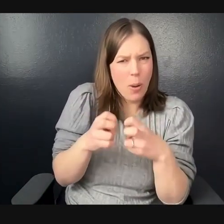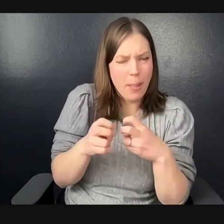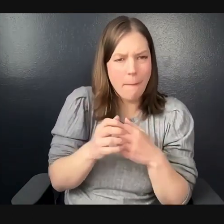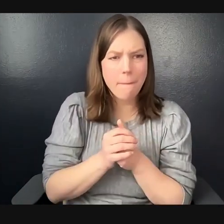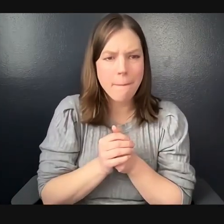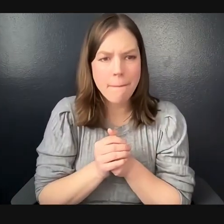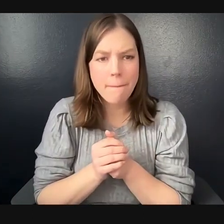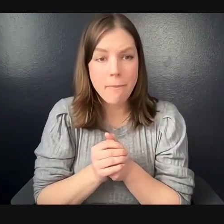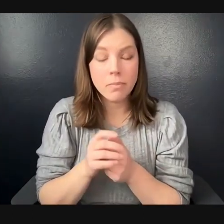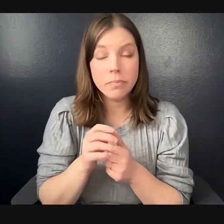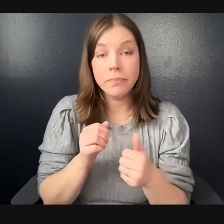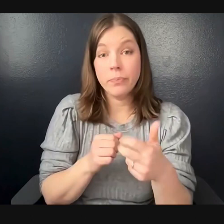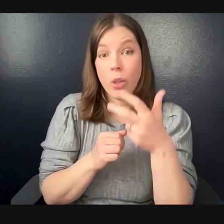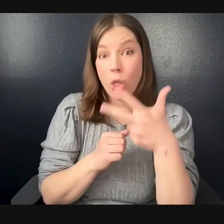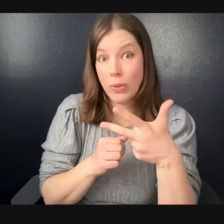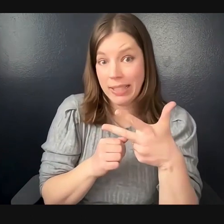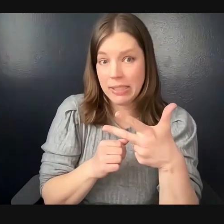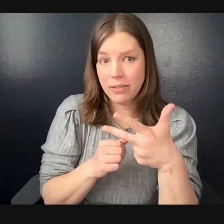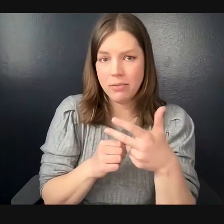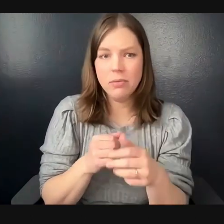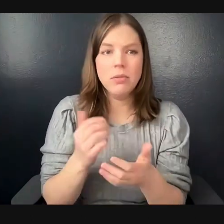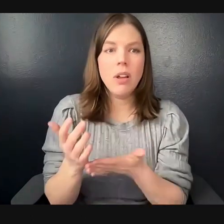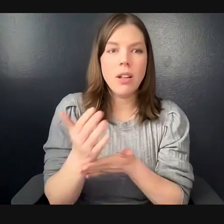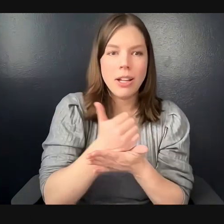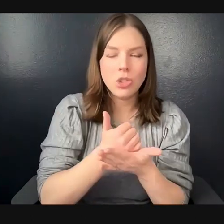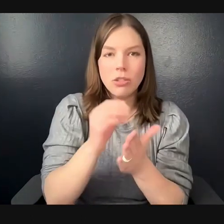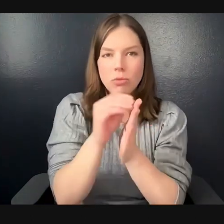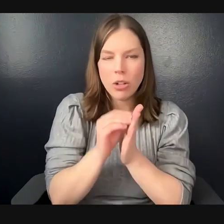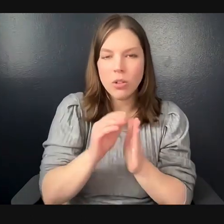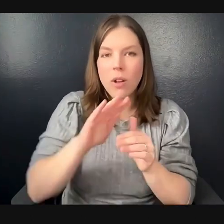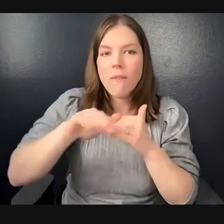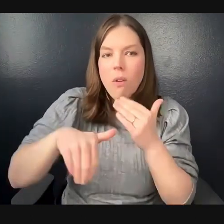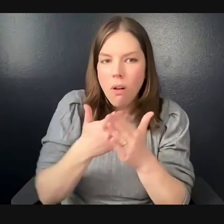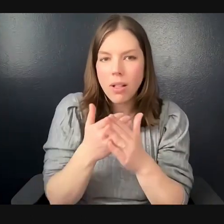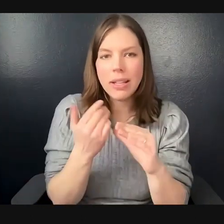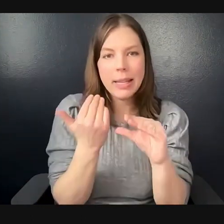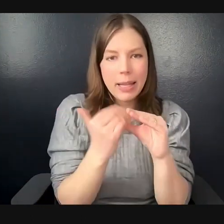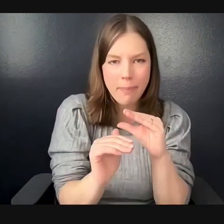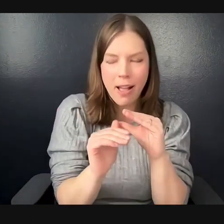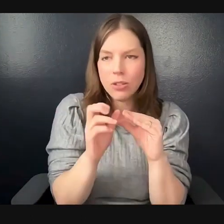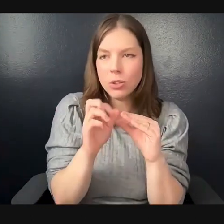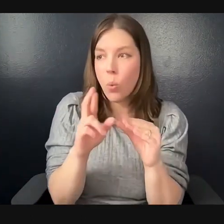effective communication. Number three, all records of emails and requests,